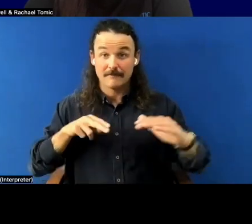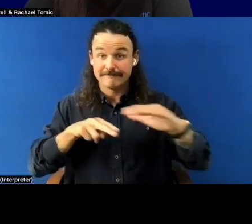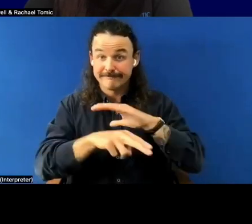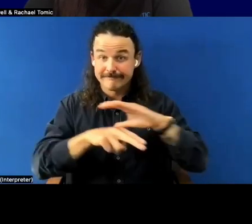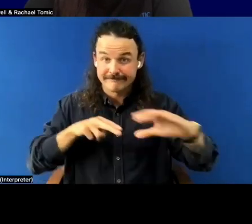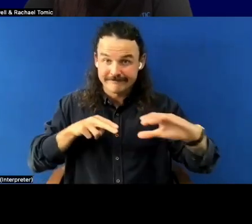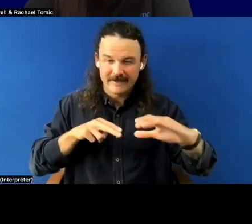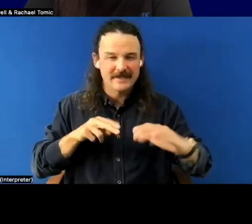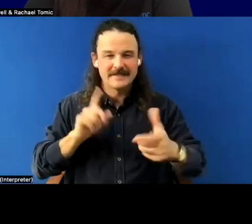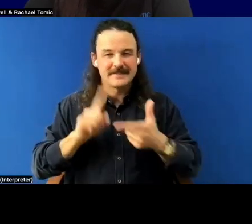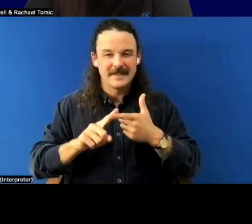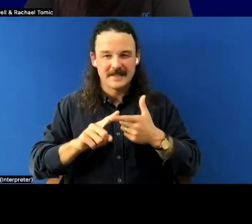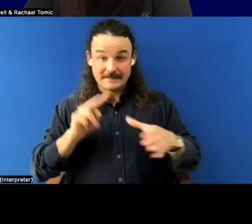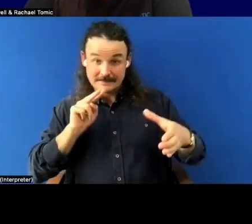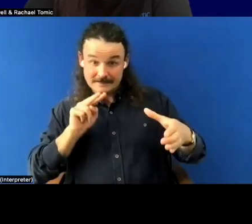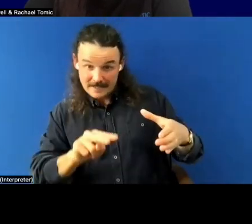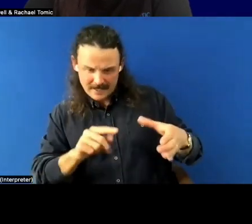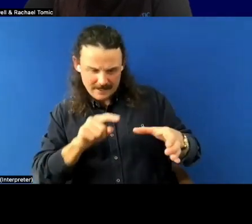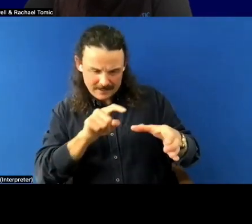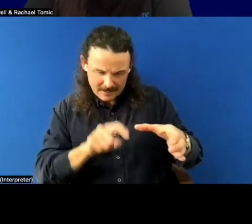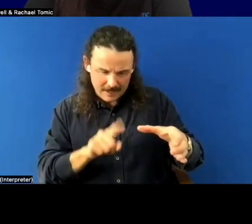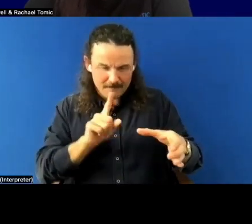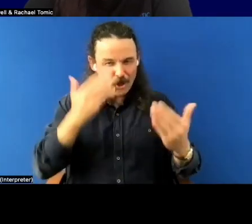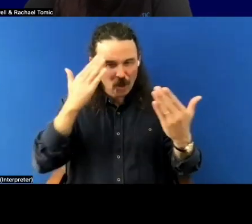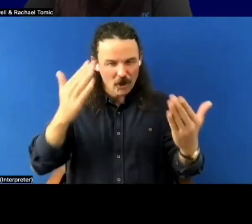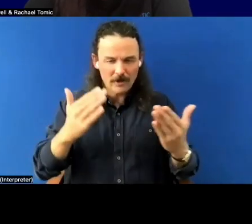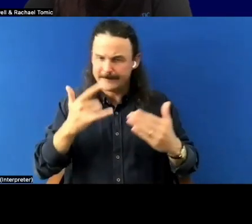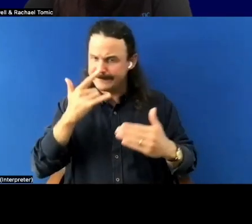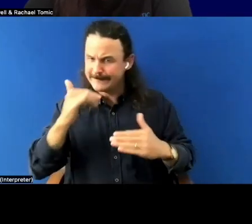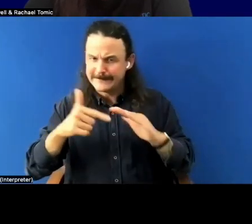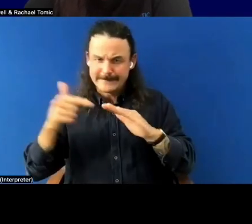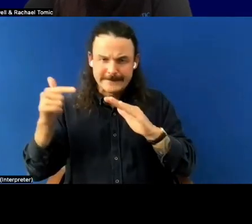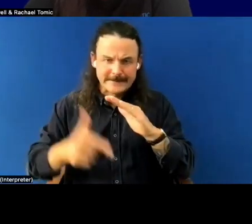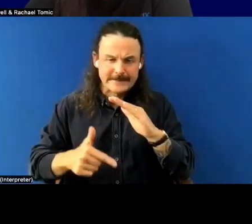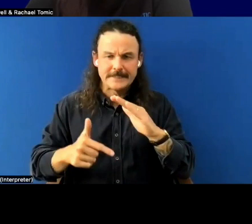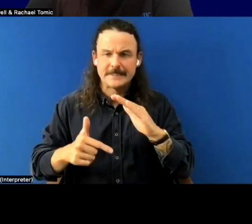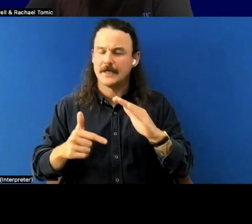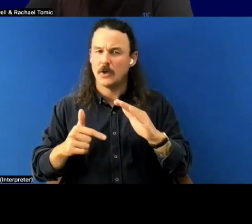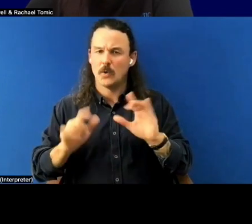There's a fantastic webinar available about CVI on the Deafblind Information Australia